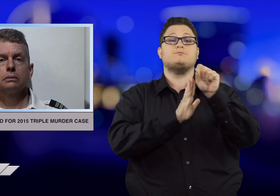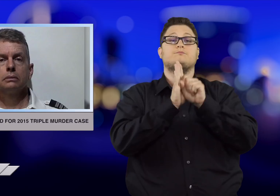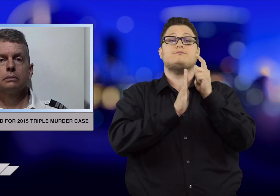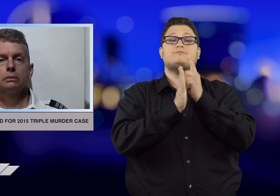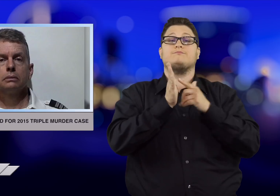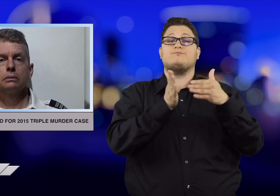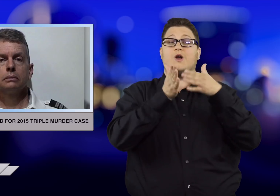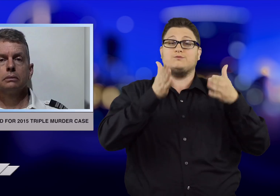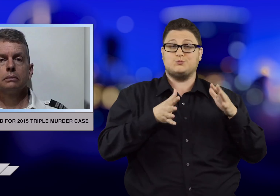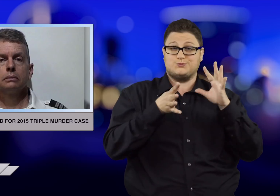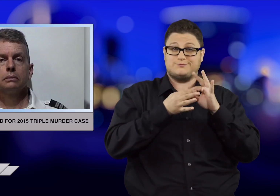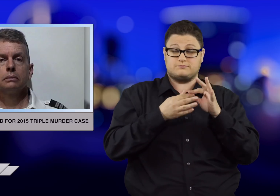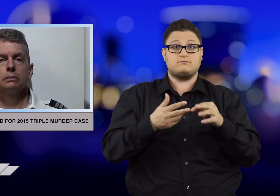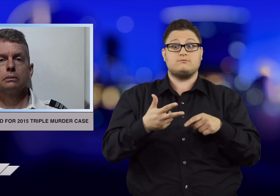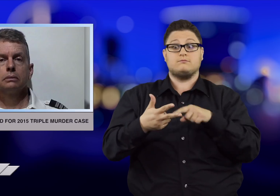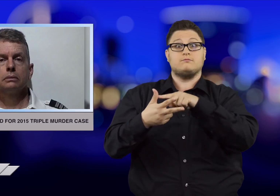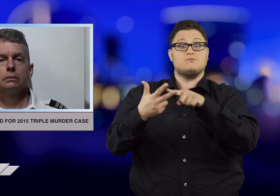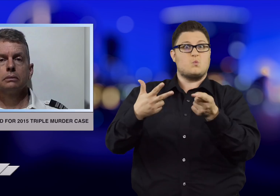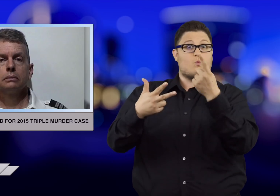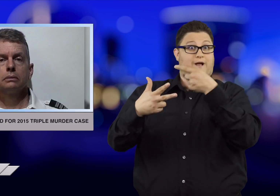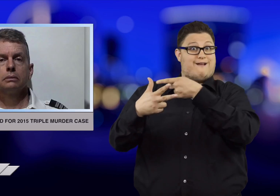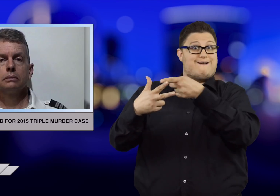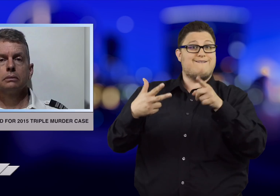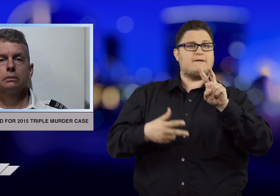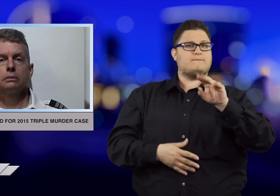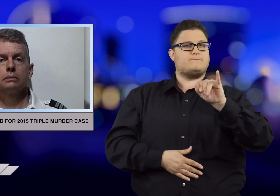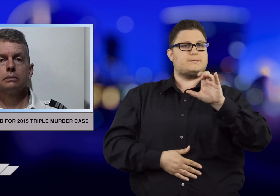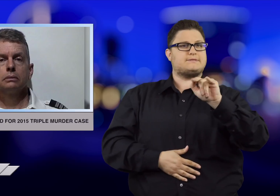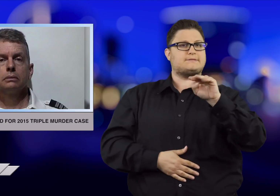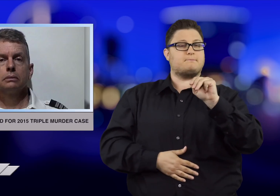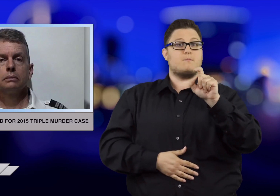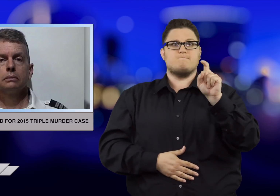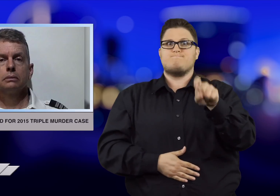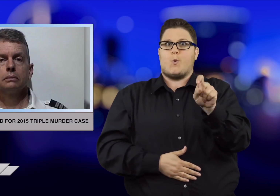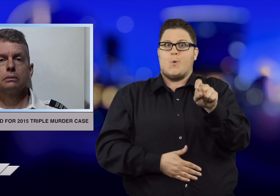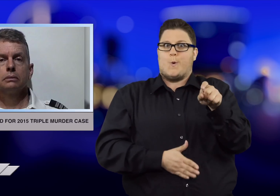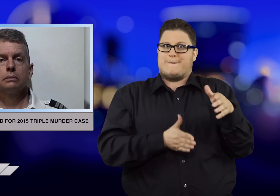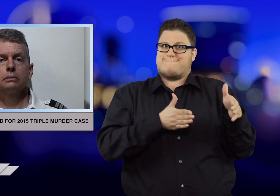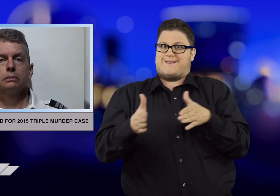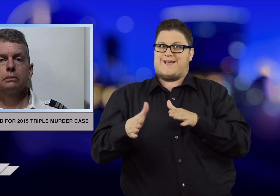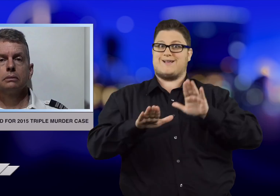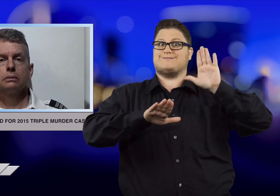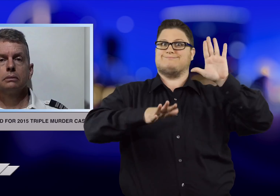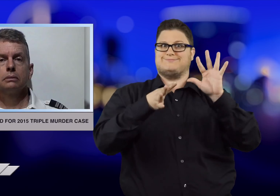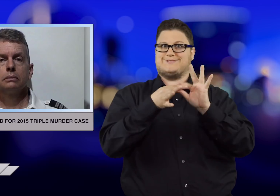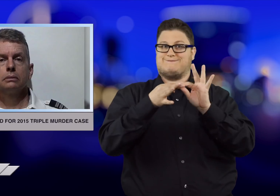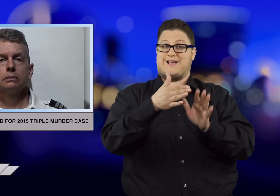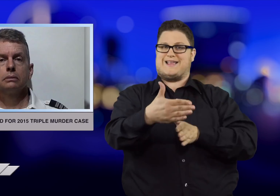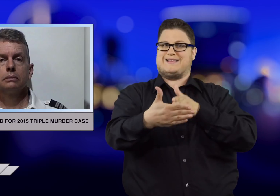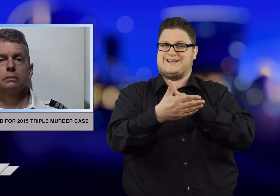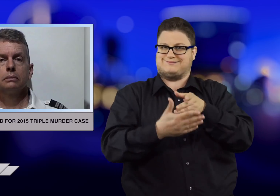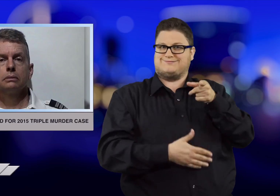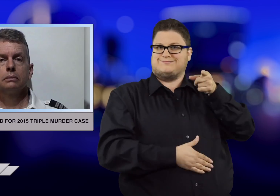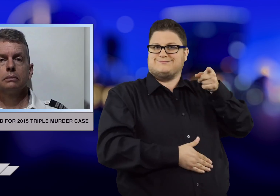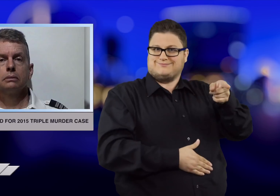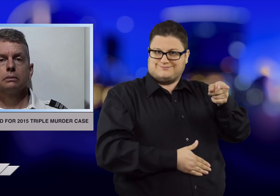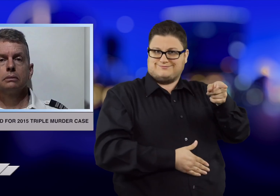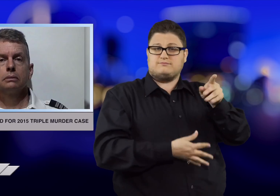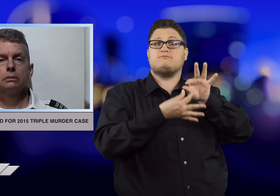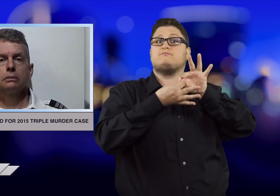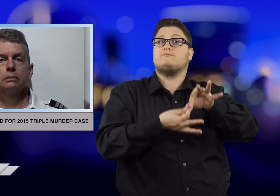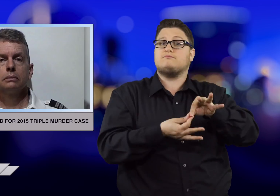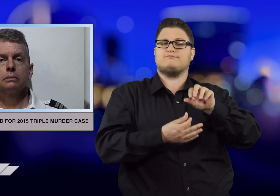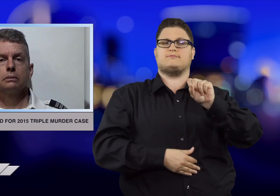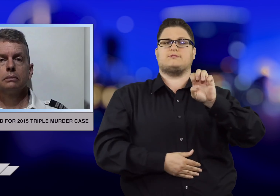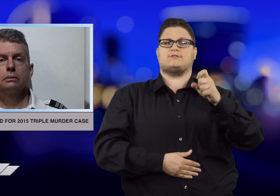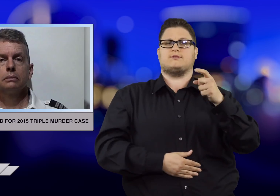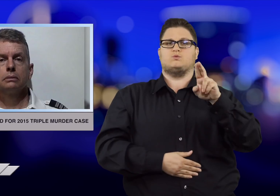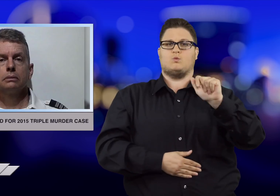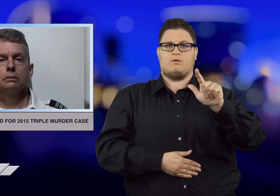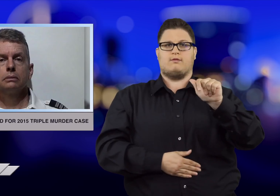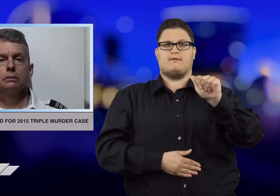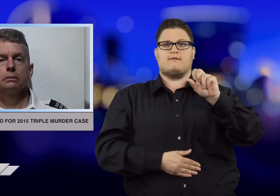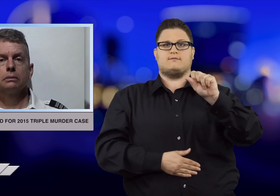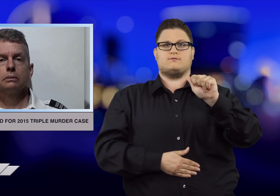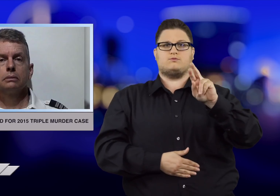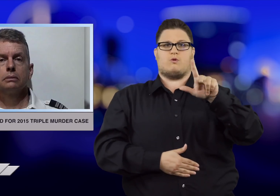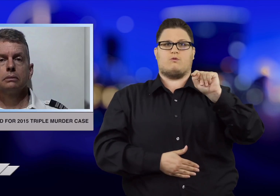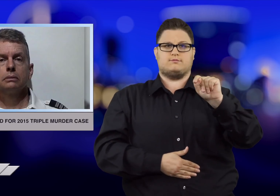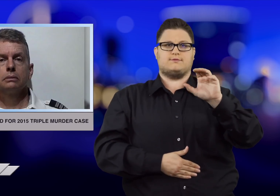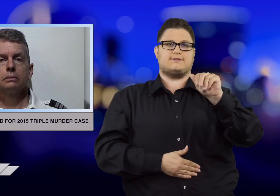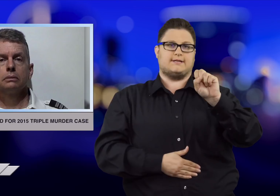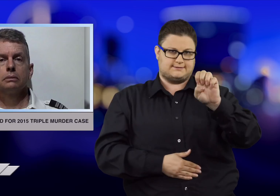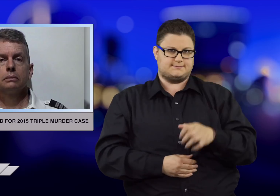Prosecutors say one of the victims was about to testify against Martin in a sexual assault